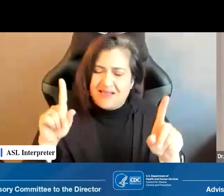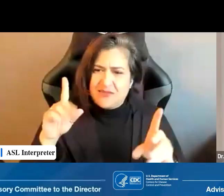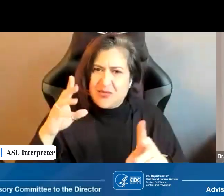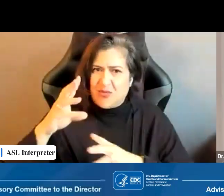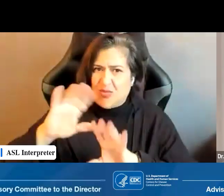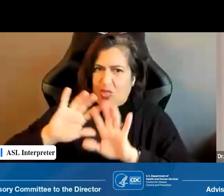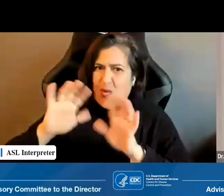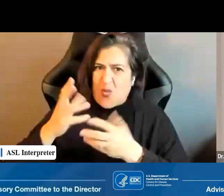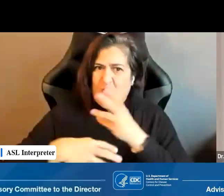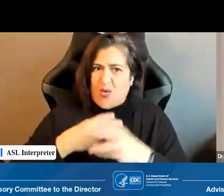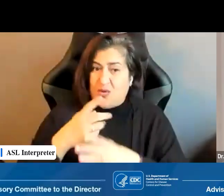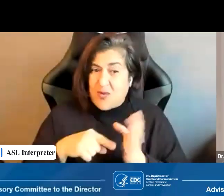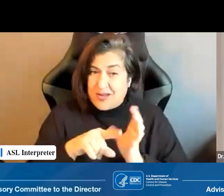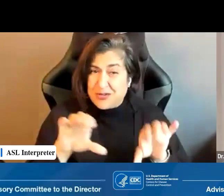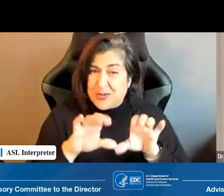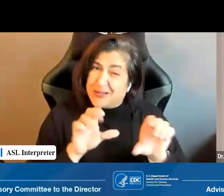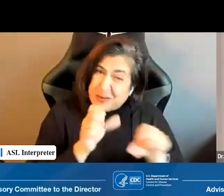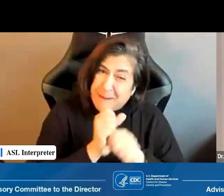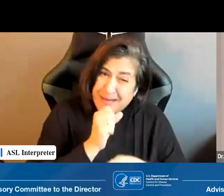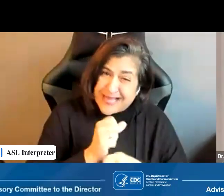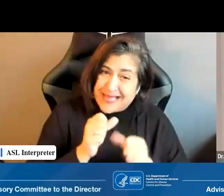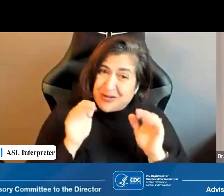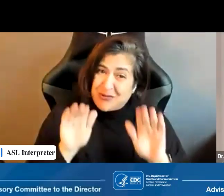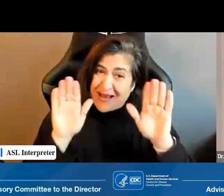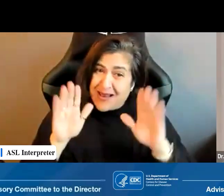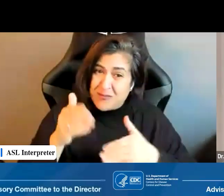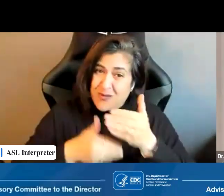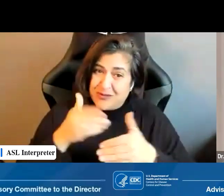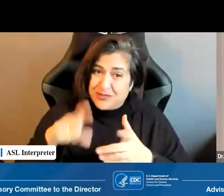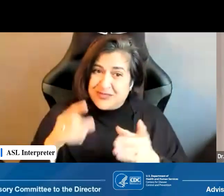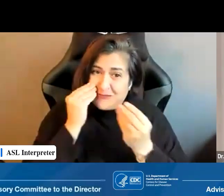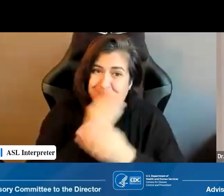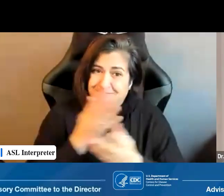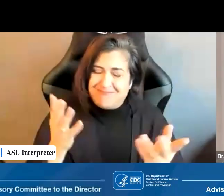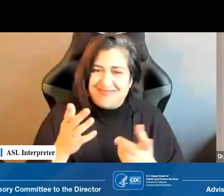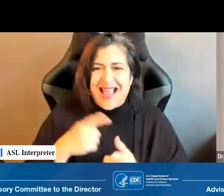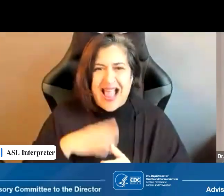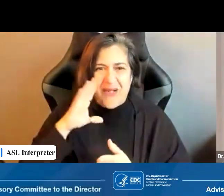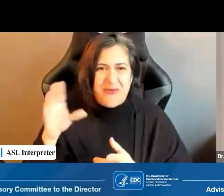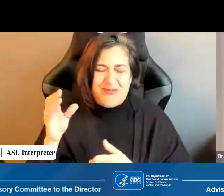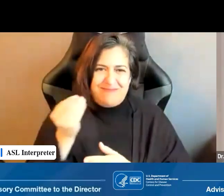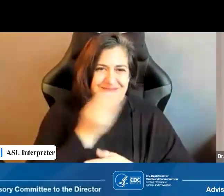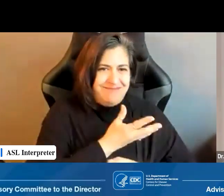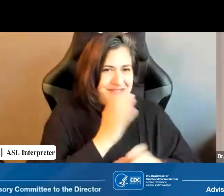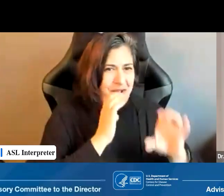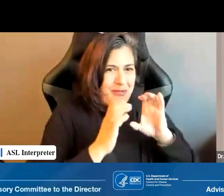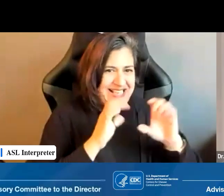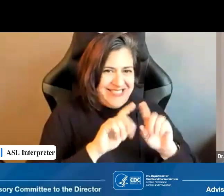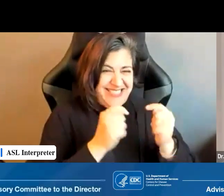Really, you're making great progress. I'll take that back to our comms team. Thank you all. Thanks a lot.